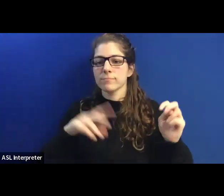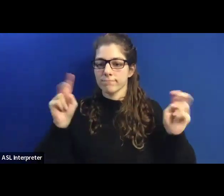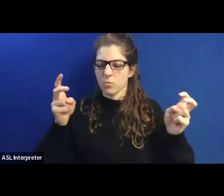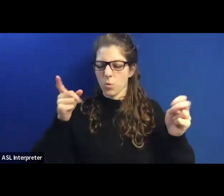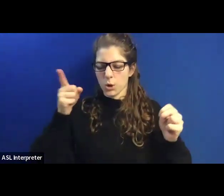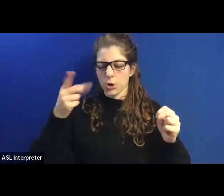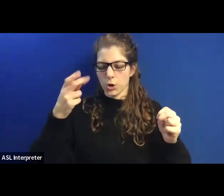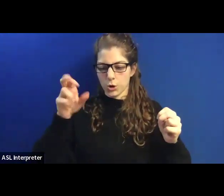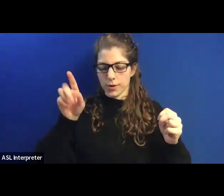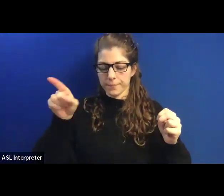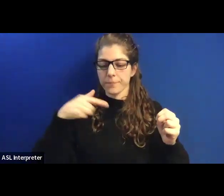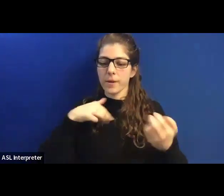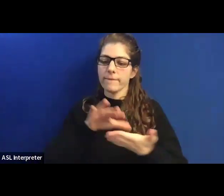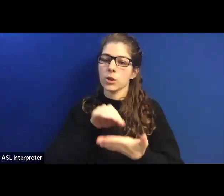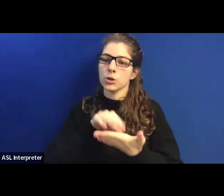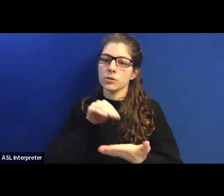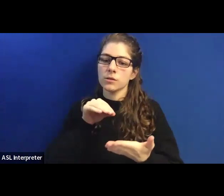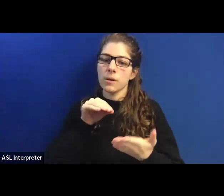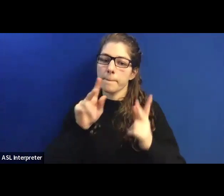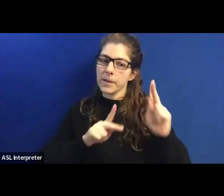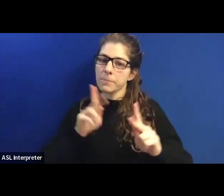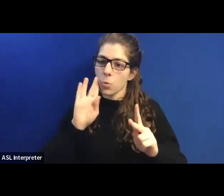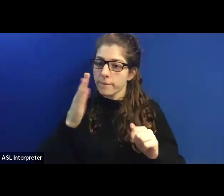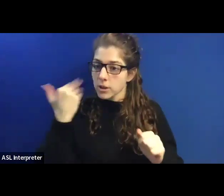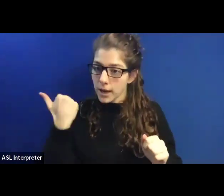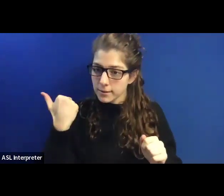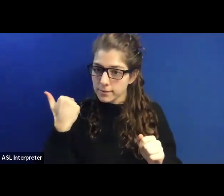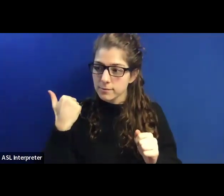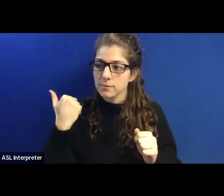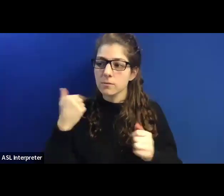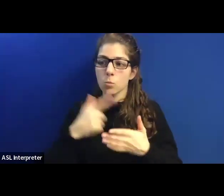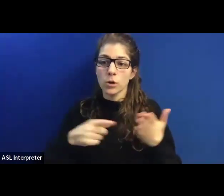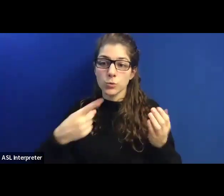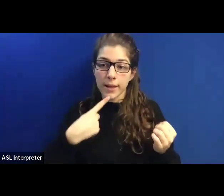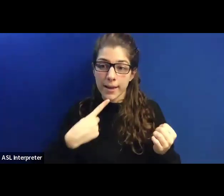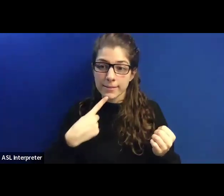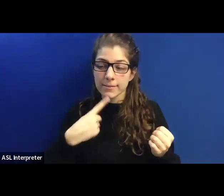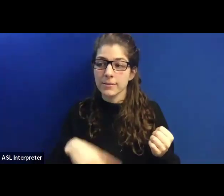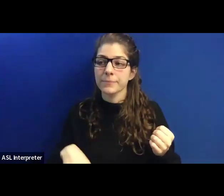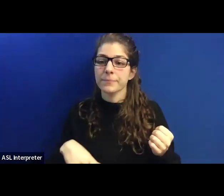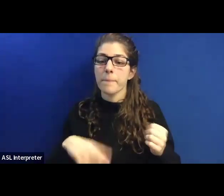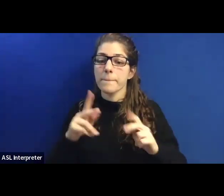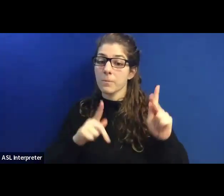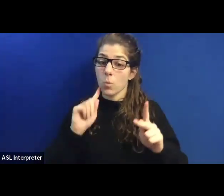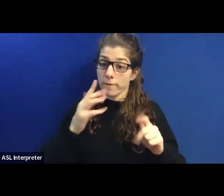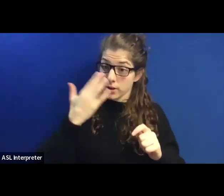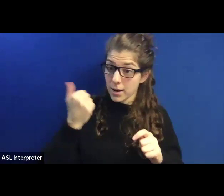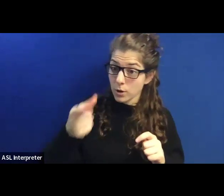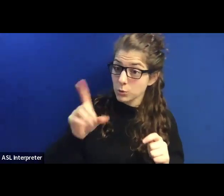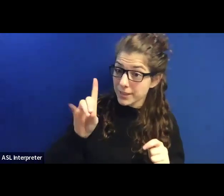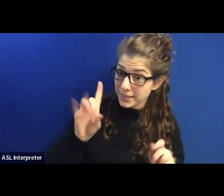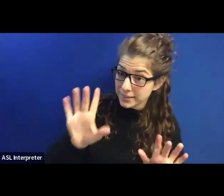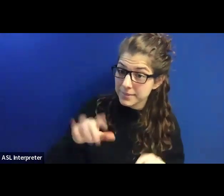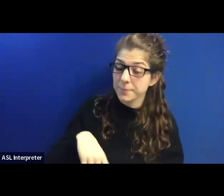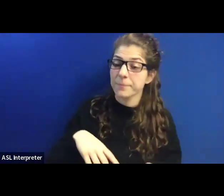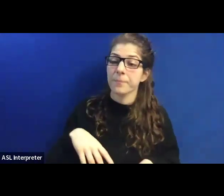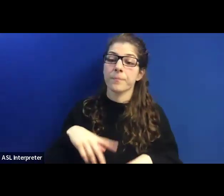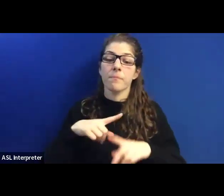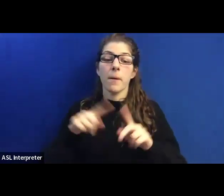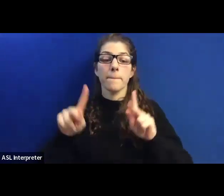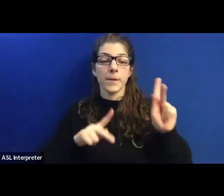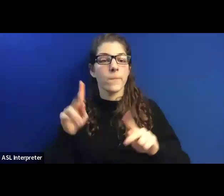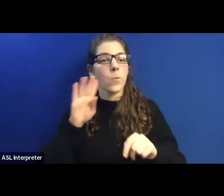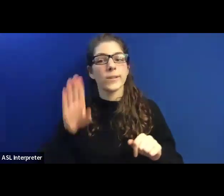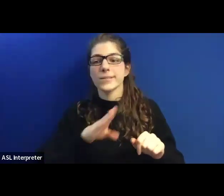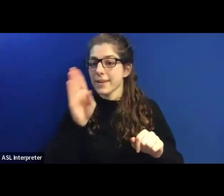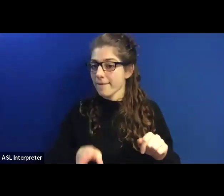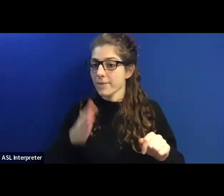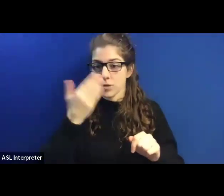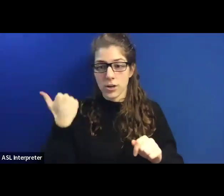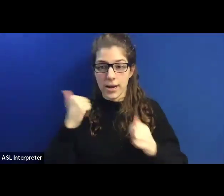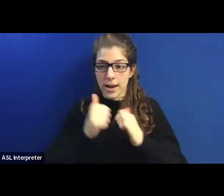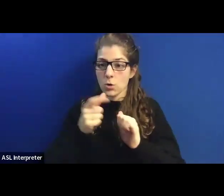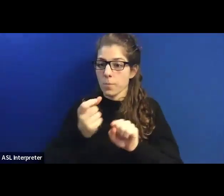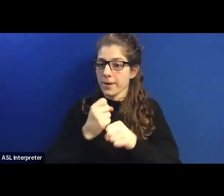I've learned that people will forget what you said. People will forget what you did. But people never forget how you made them feel.